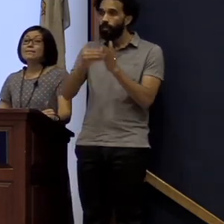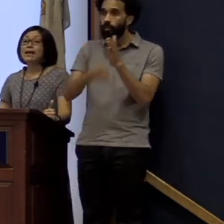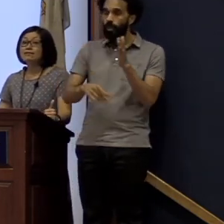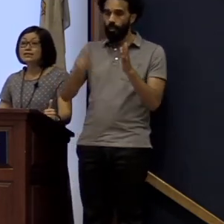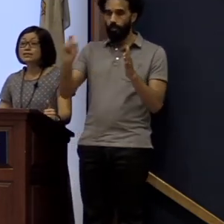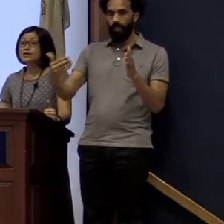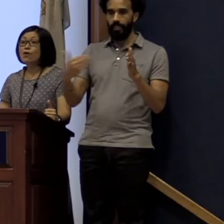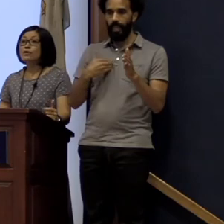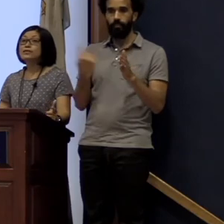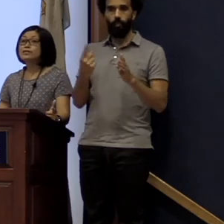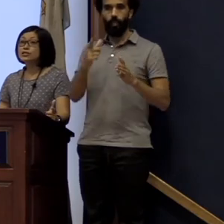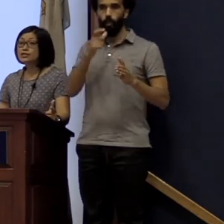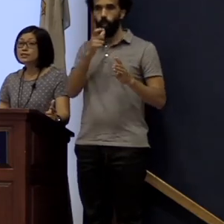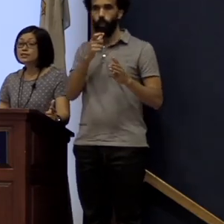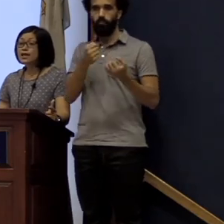parents or teachers